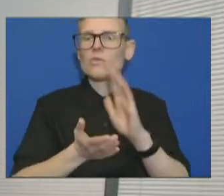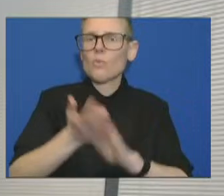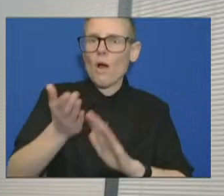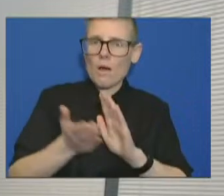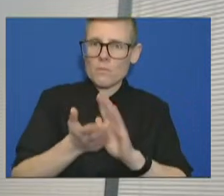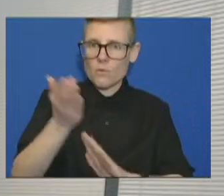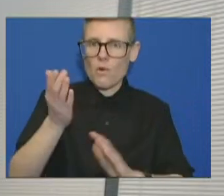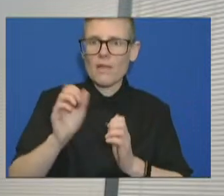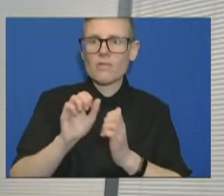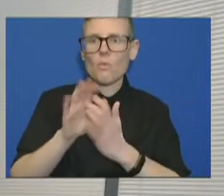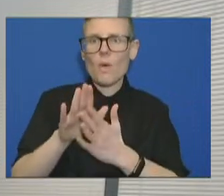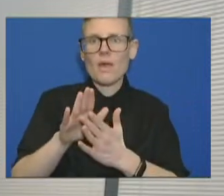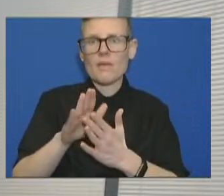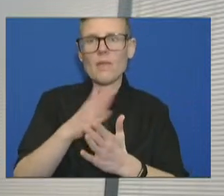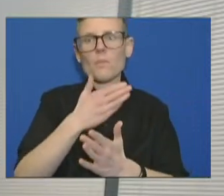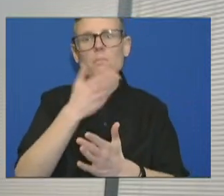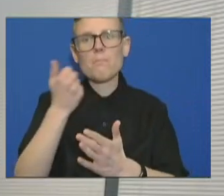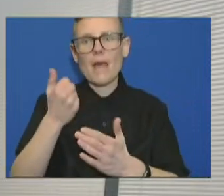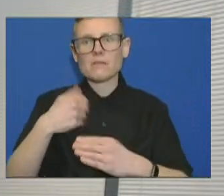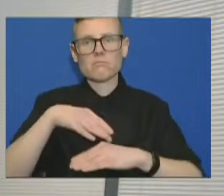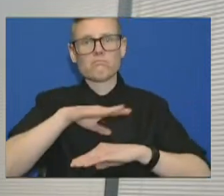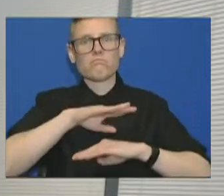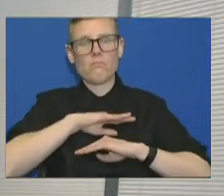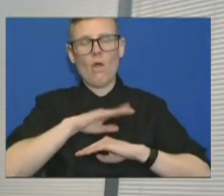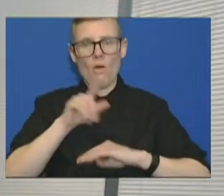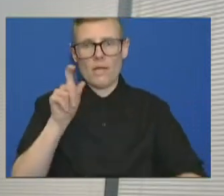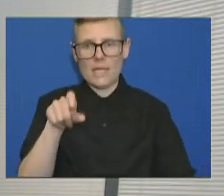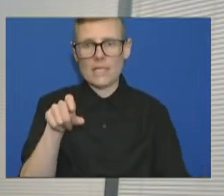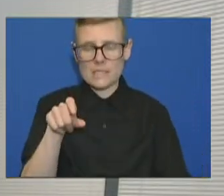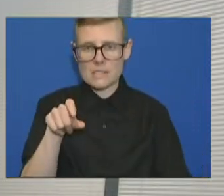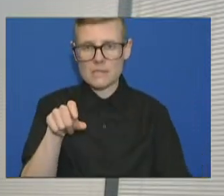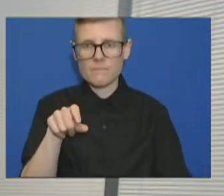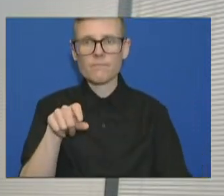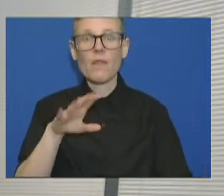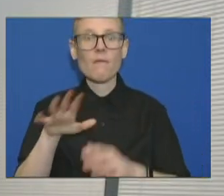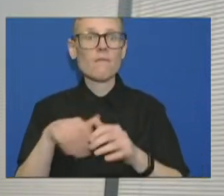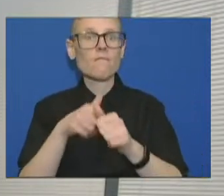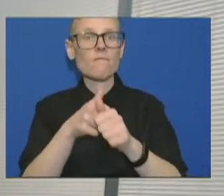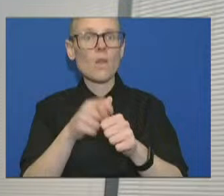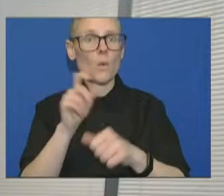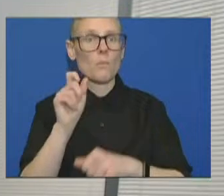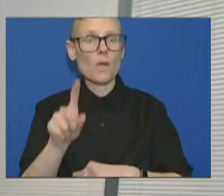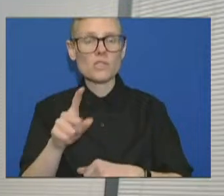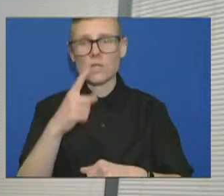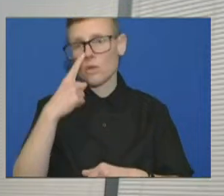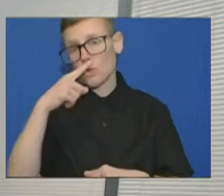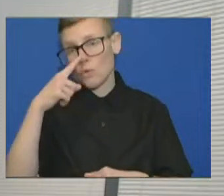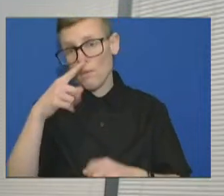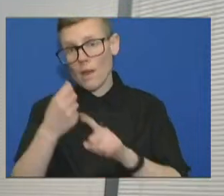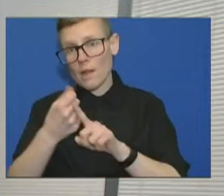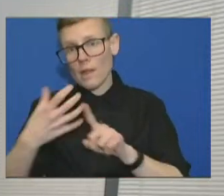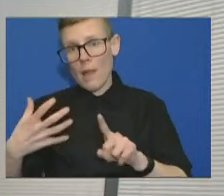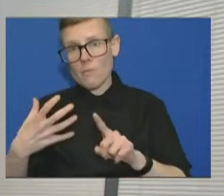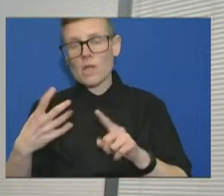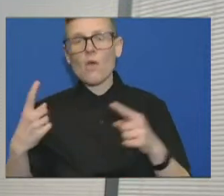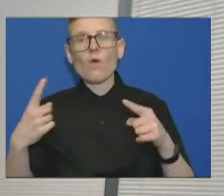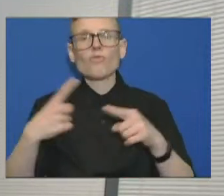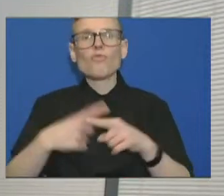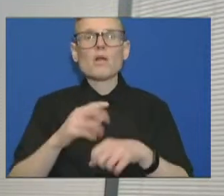functional area of the organization operate the way that that would best meet, meet